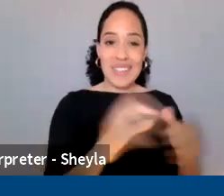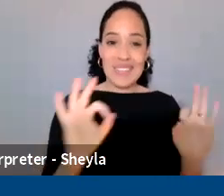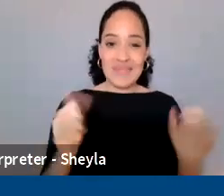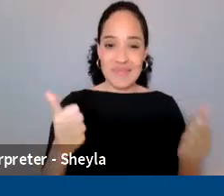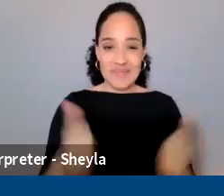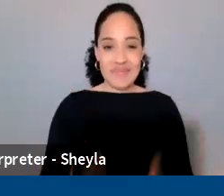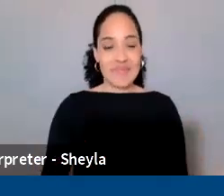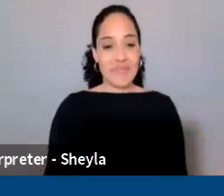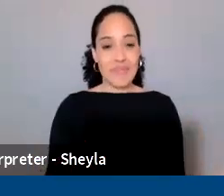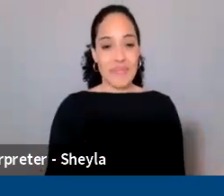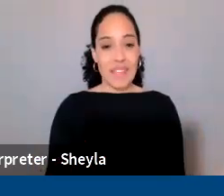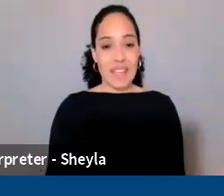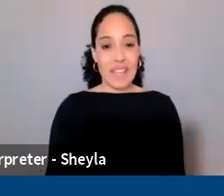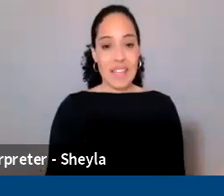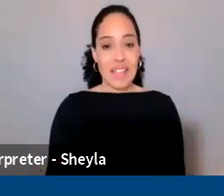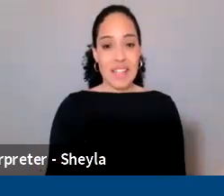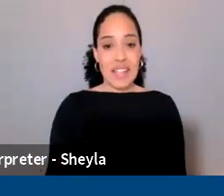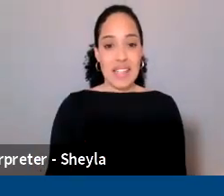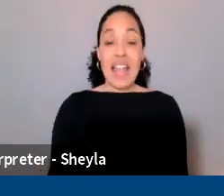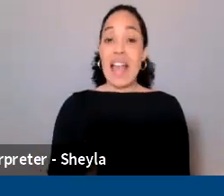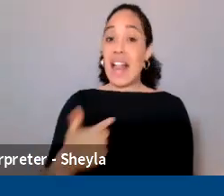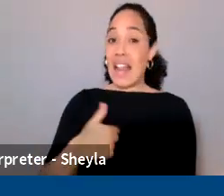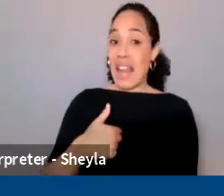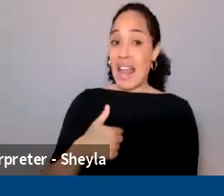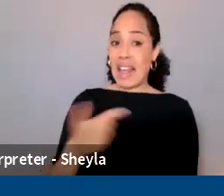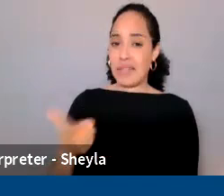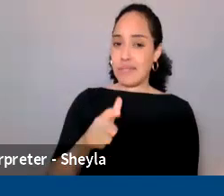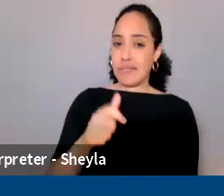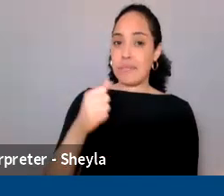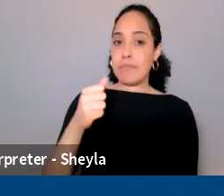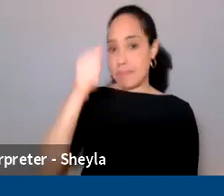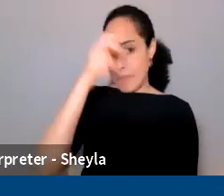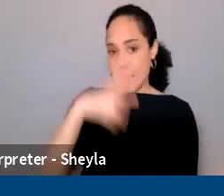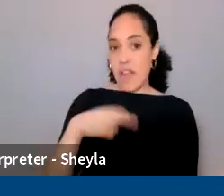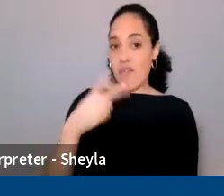yes and I will echo Joan and saying thank you so much to all of the folks participating on this